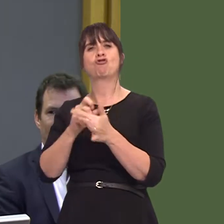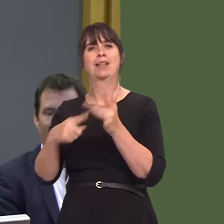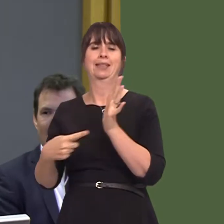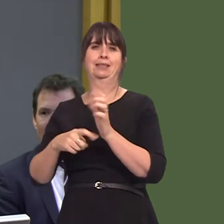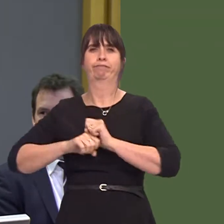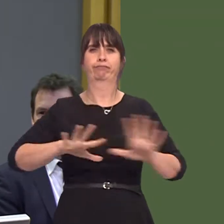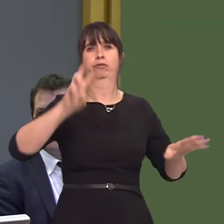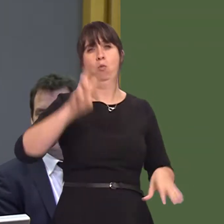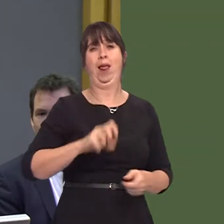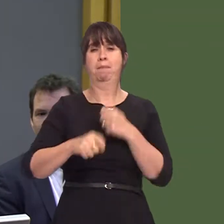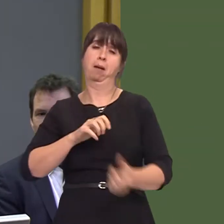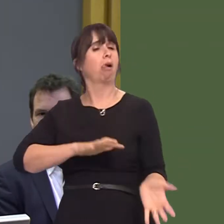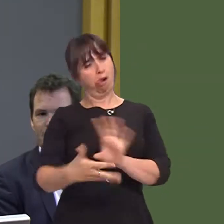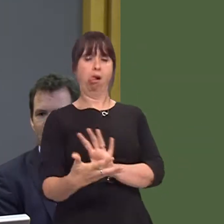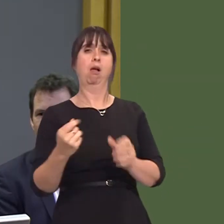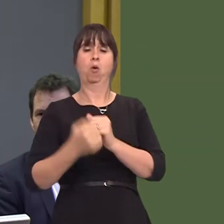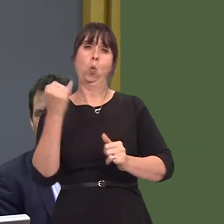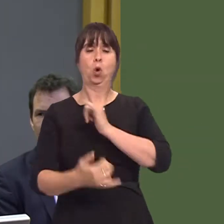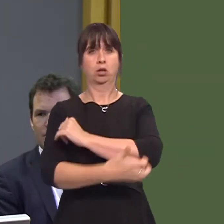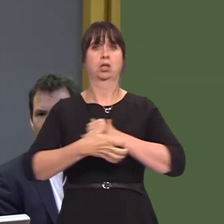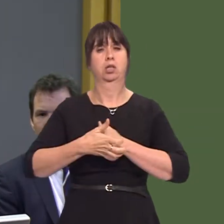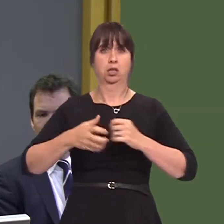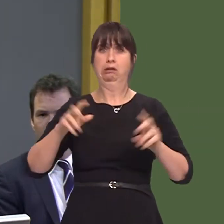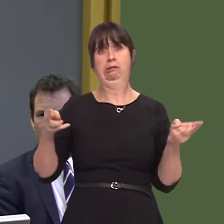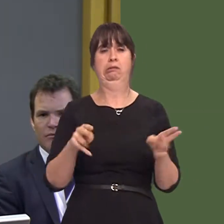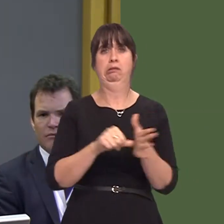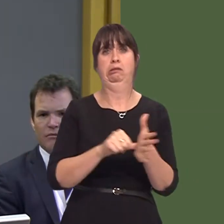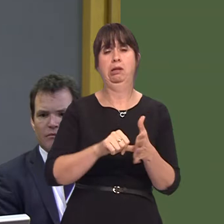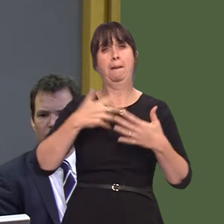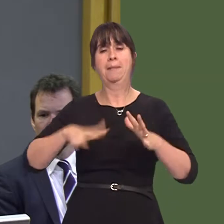Weíve seen in parts where it has been rolled out that itís led to an increase in rent